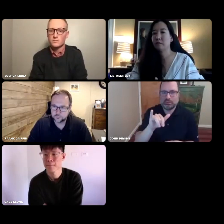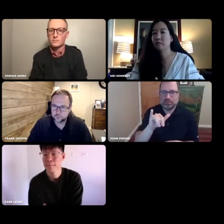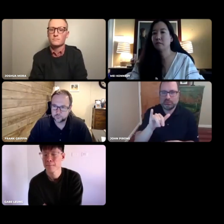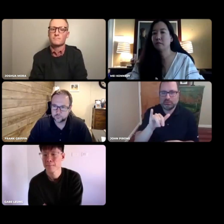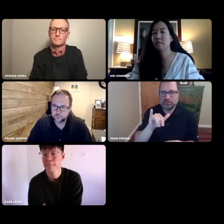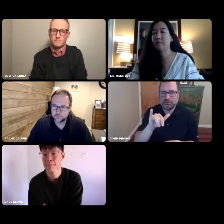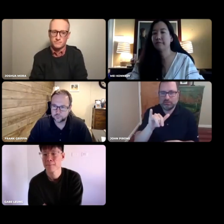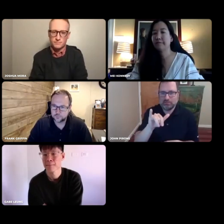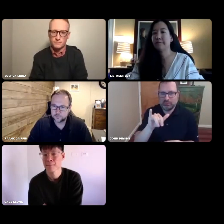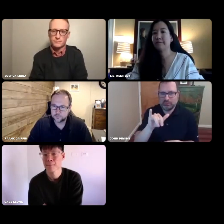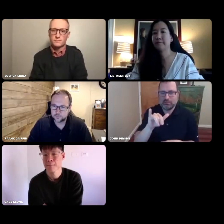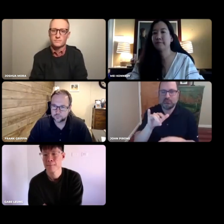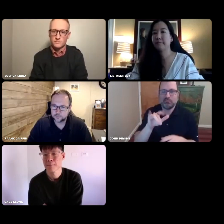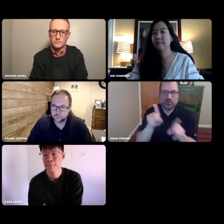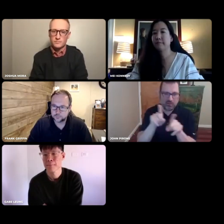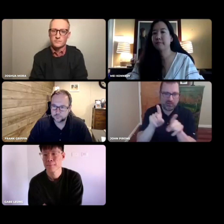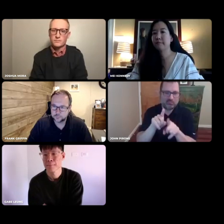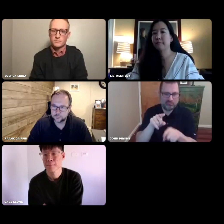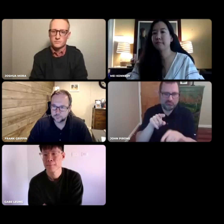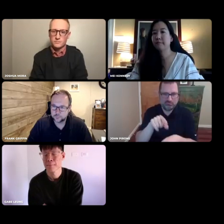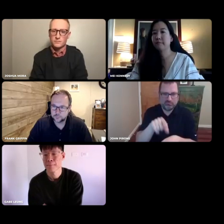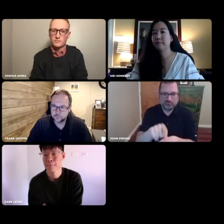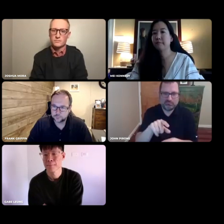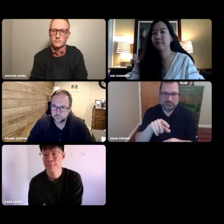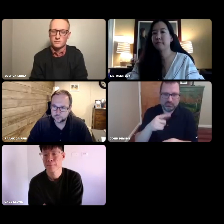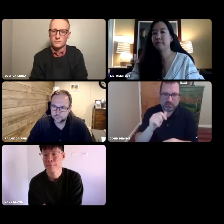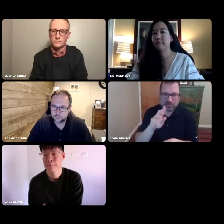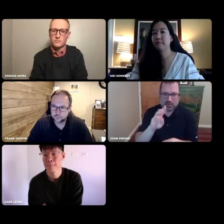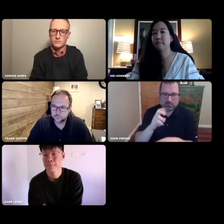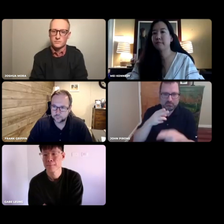Please go for it. Equity is another barrier.